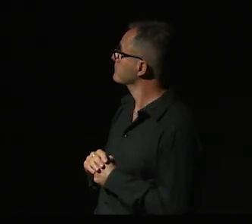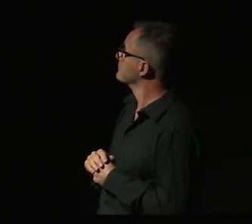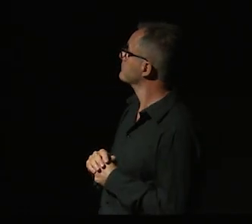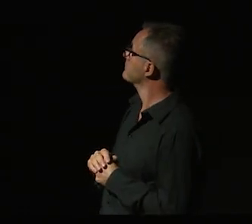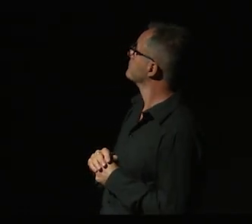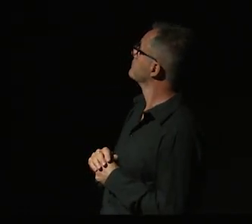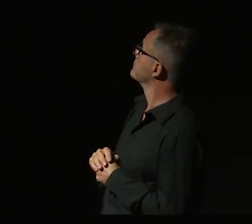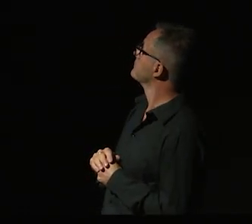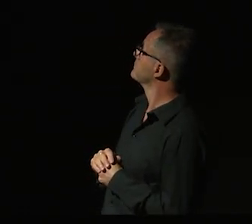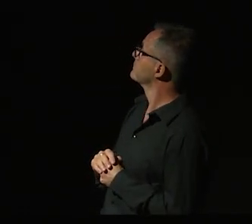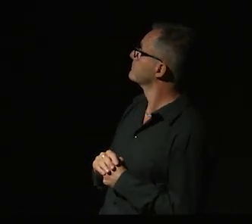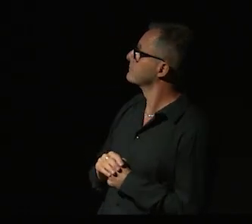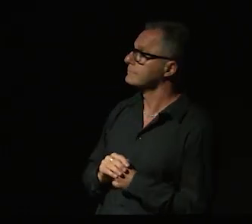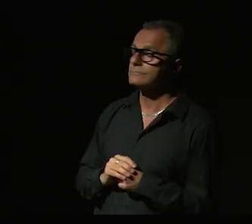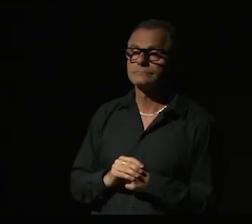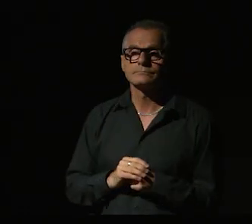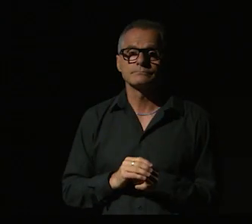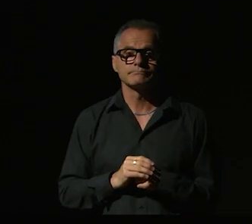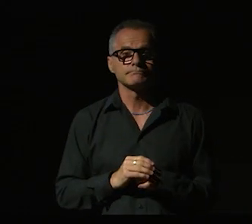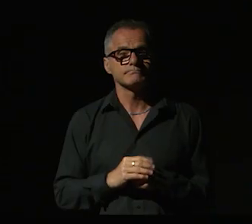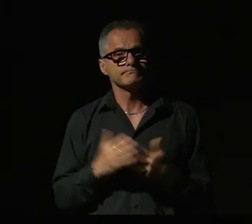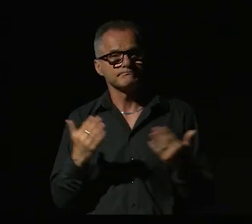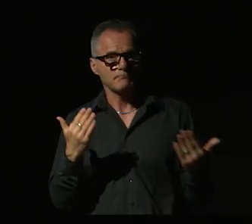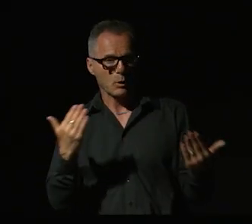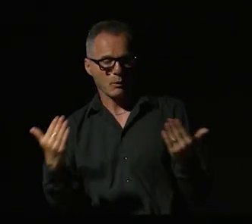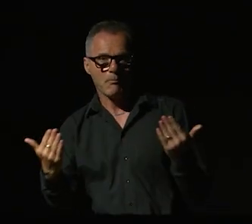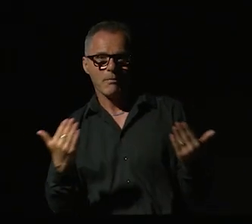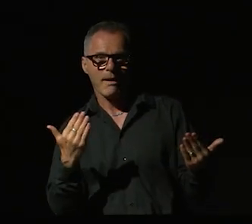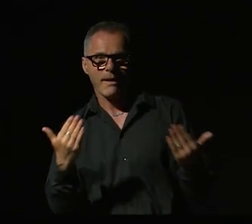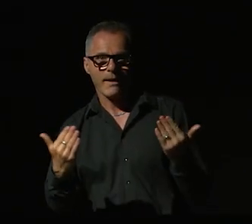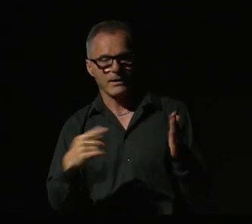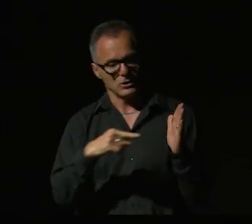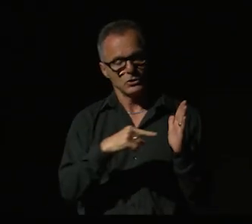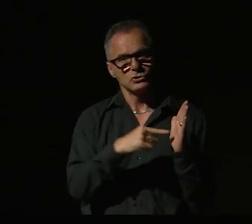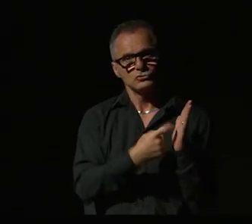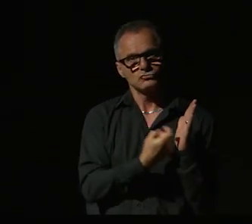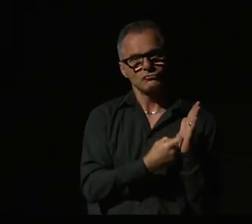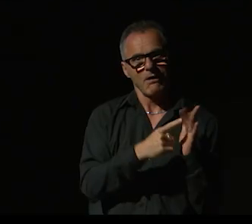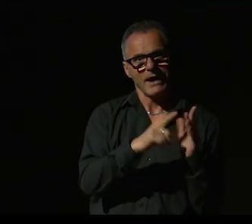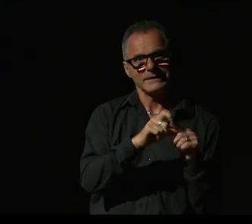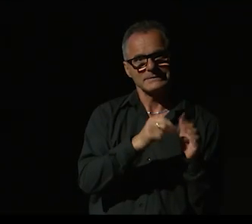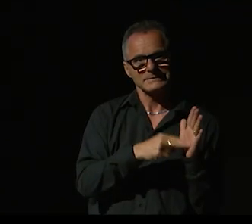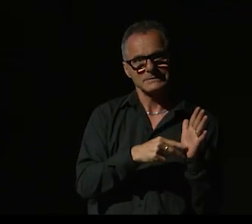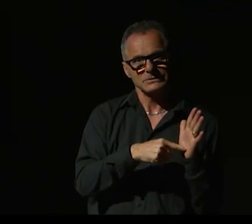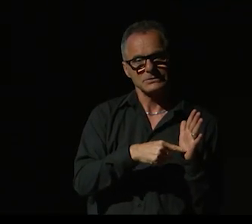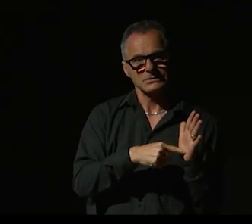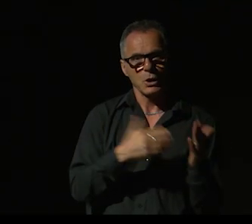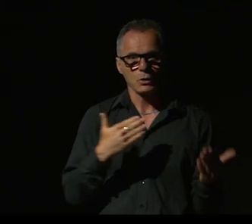as well as the sober look of the Triton that has been connected to the bust of Caracalla,